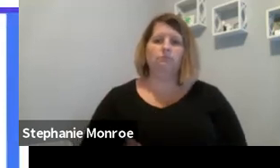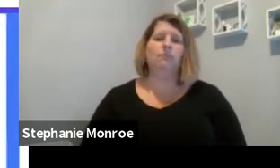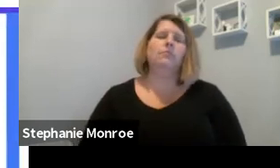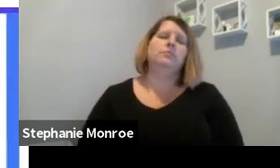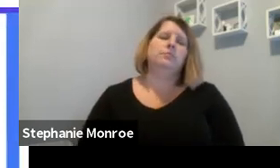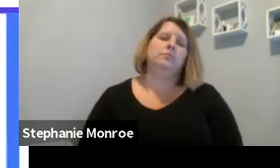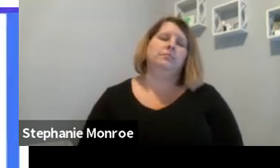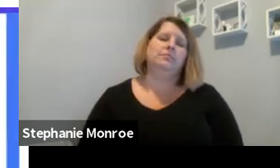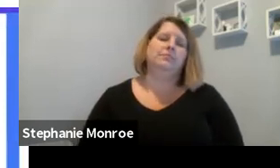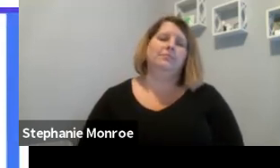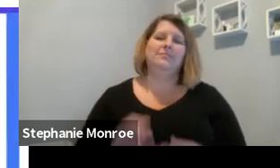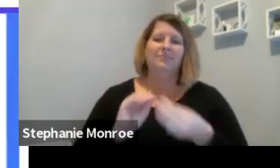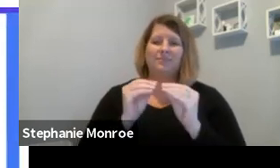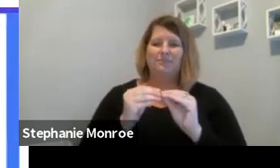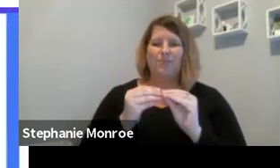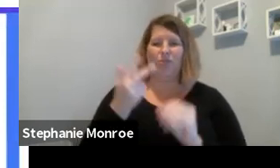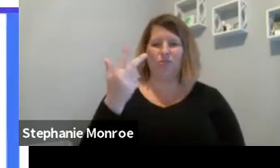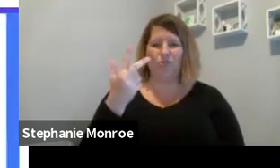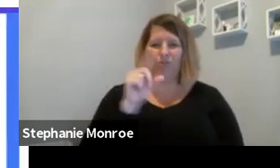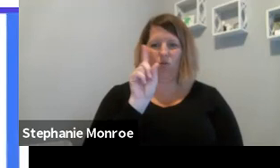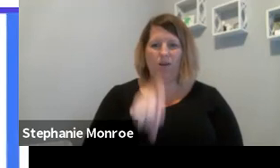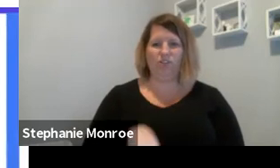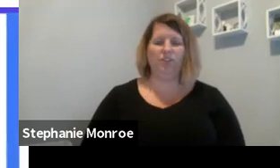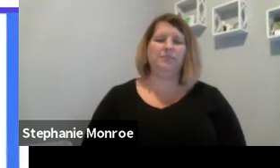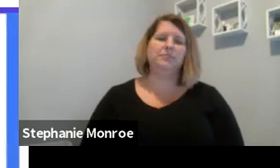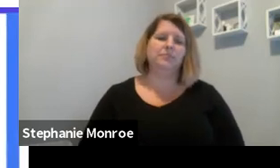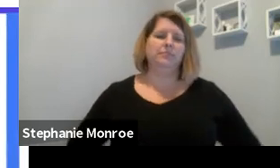Here we come again, question number three.